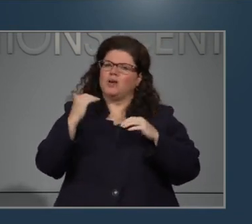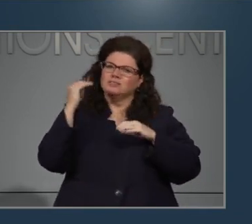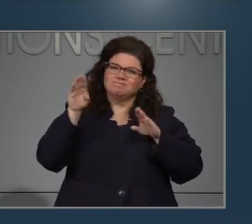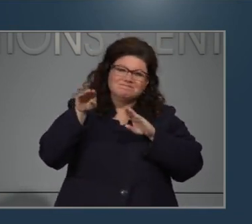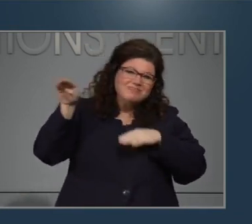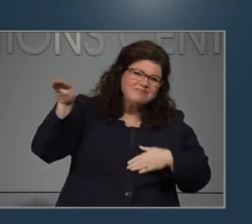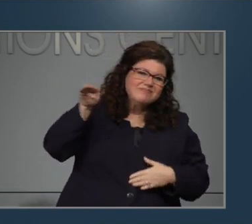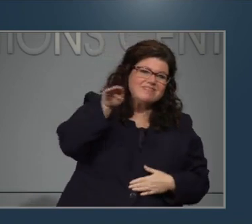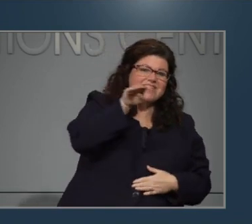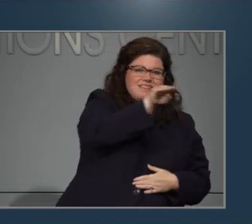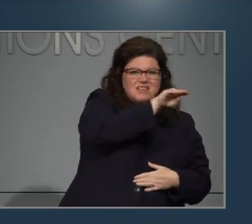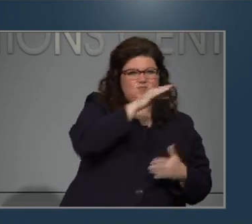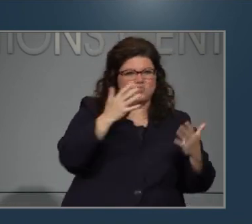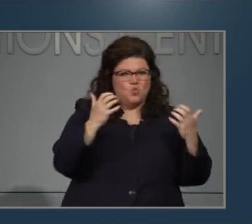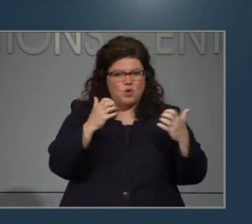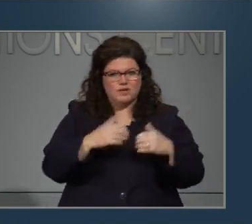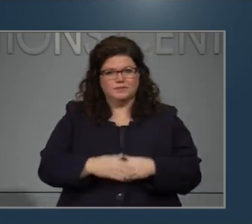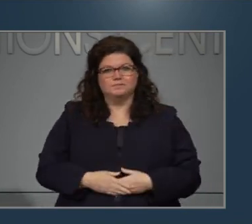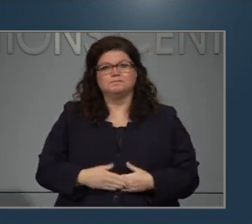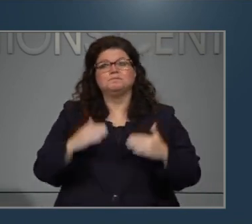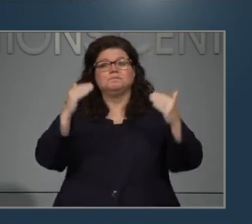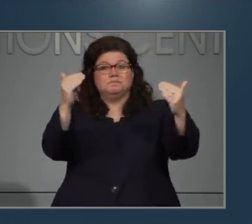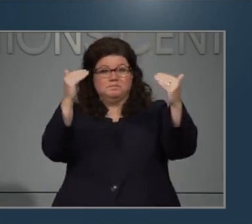WE REALLY WANT TO SEE.